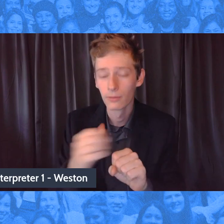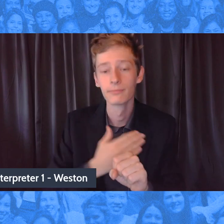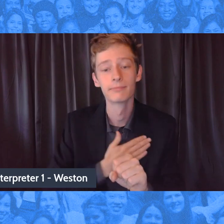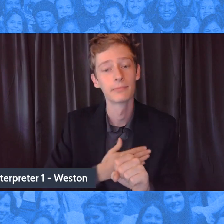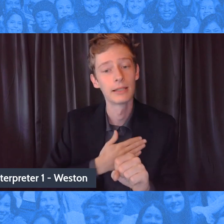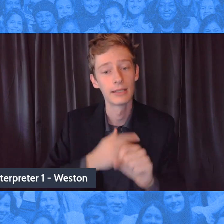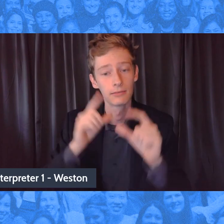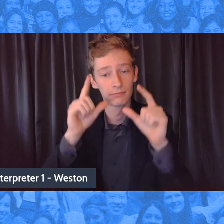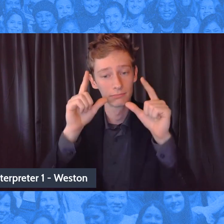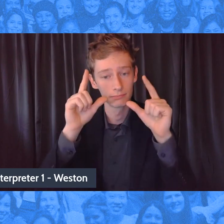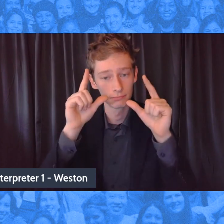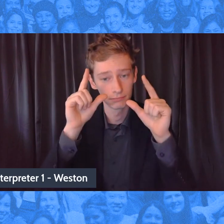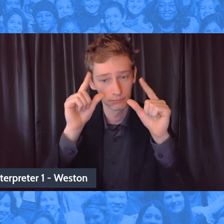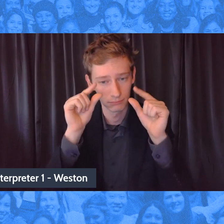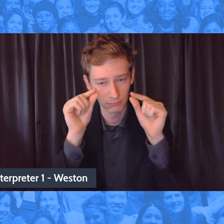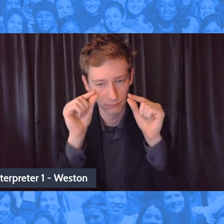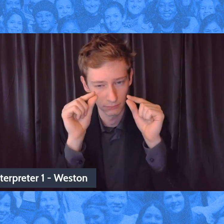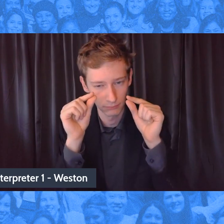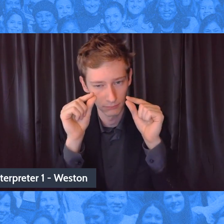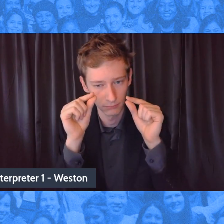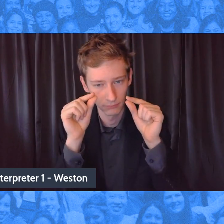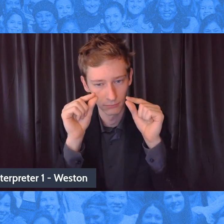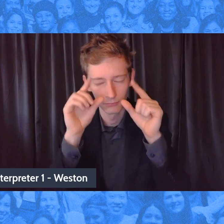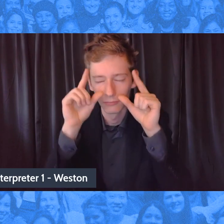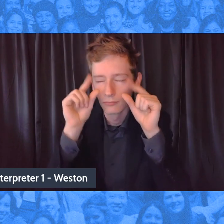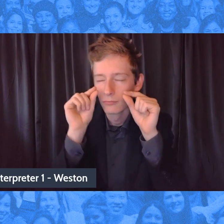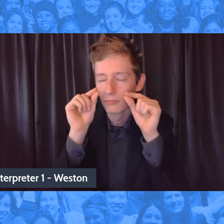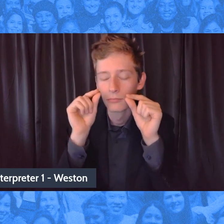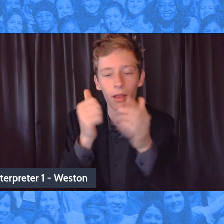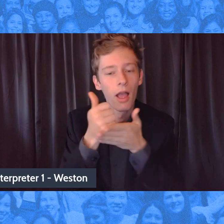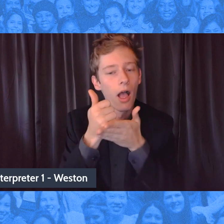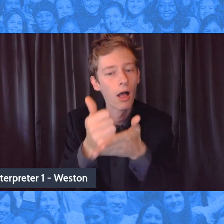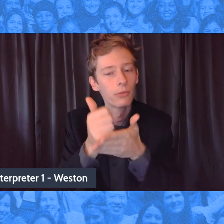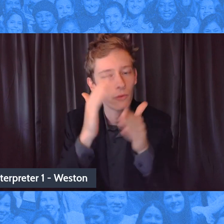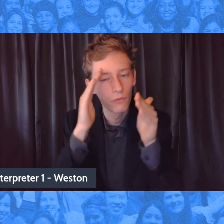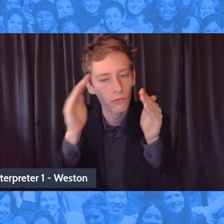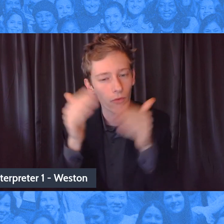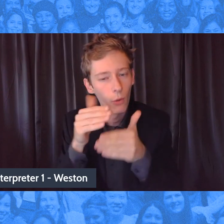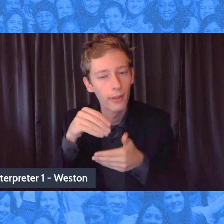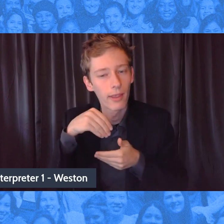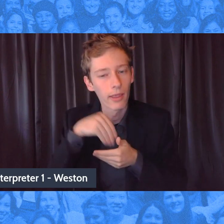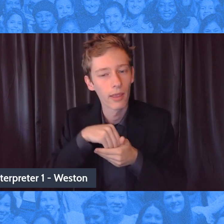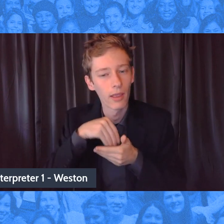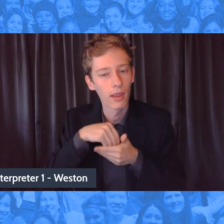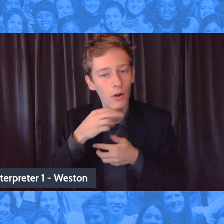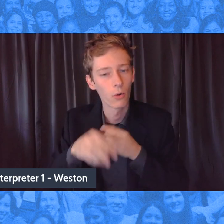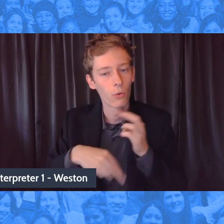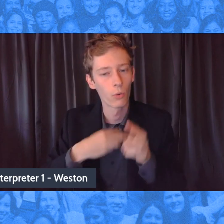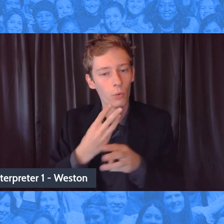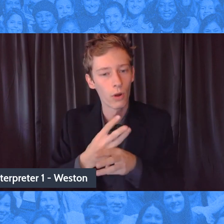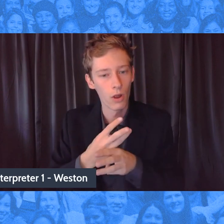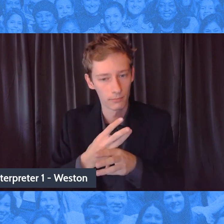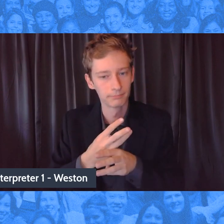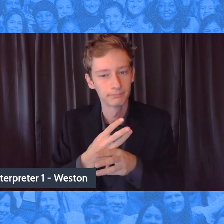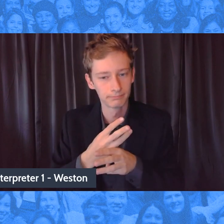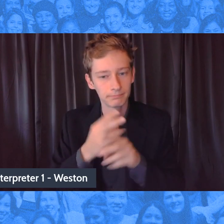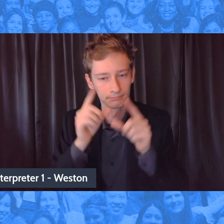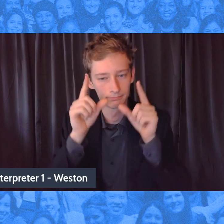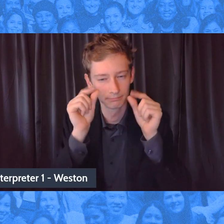Closing the eyes helps you focus on your inner world. And if your eyes are open,